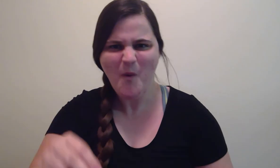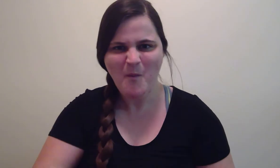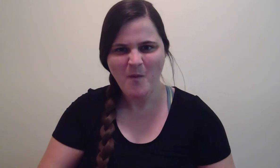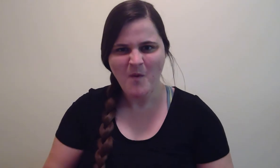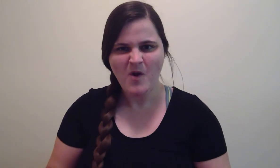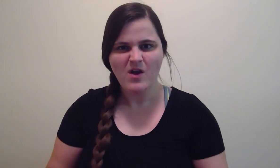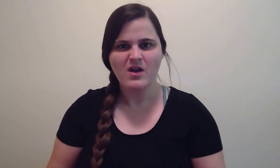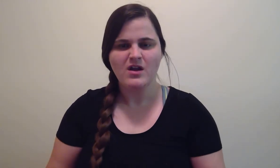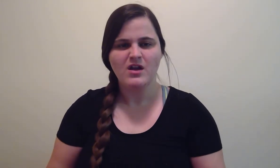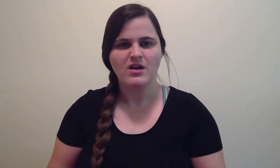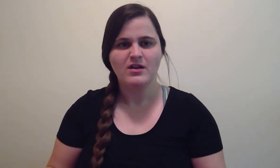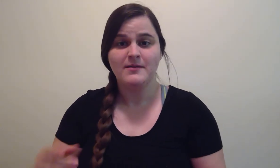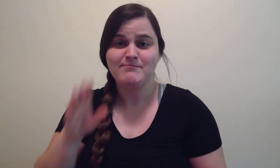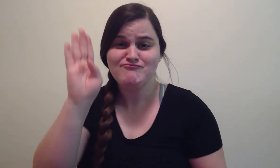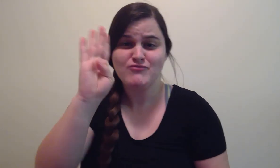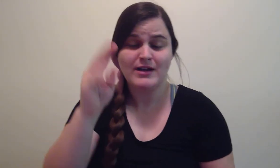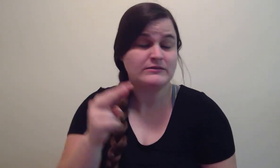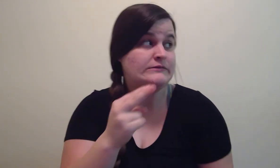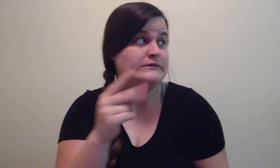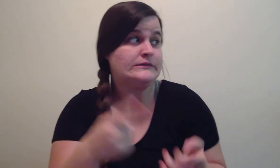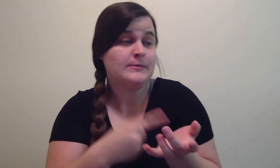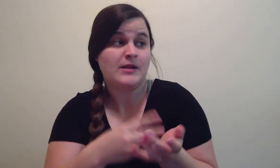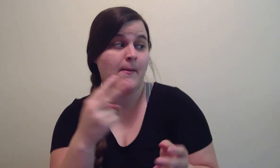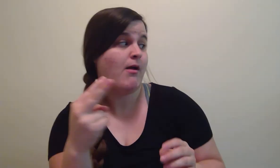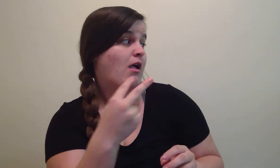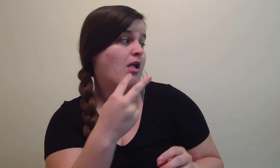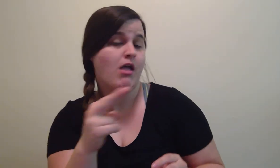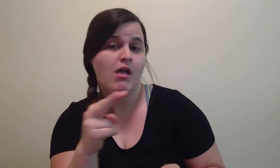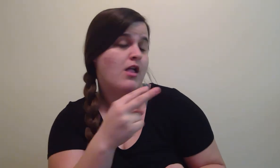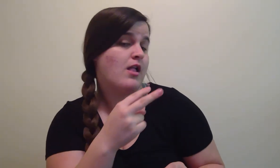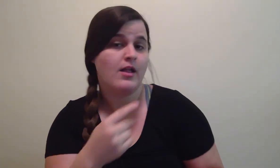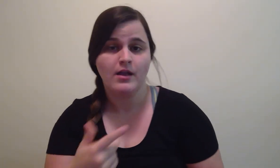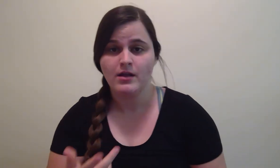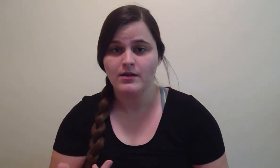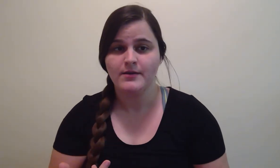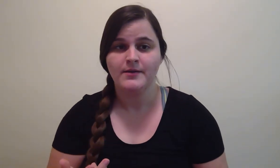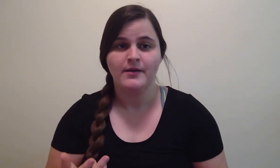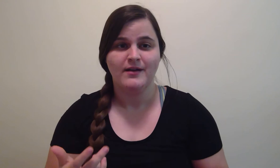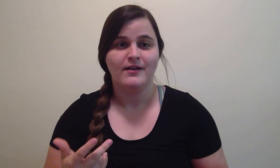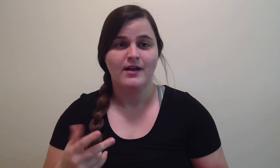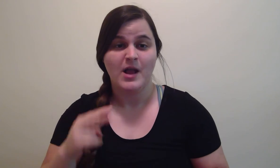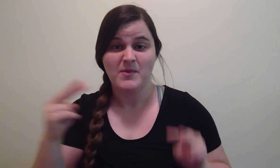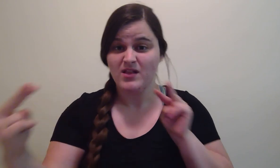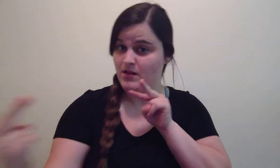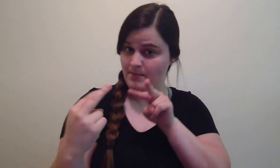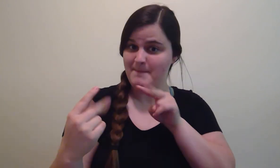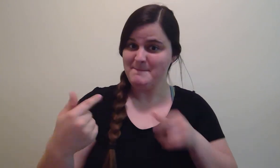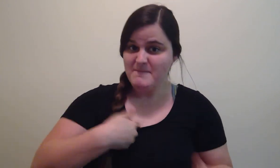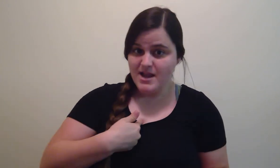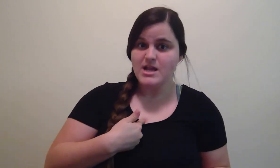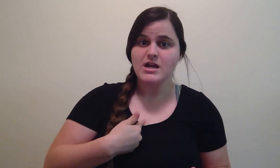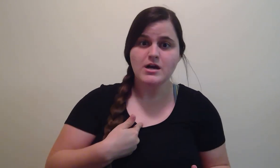Bryce looked over his shoulder from time to time as they walked along, and he was looking at me.